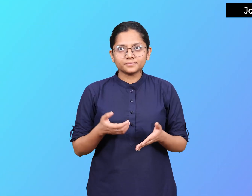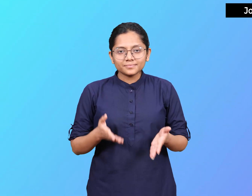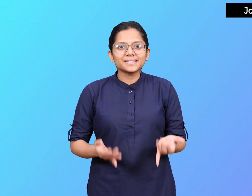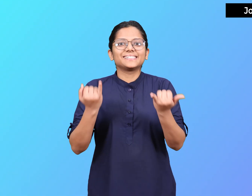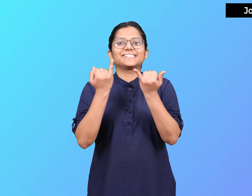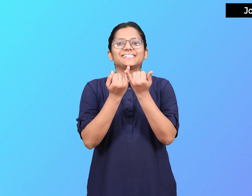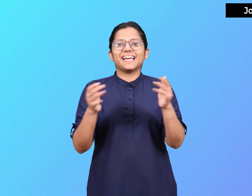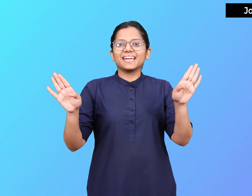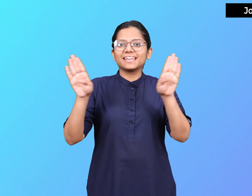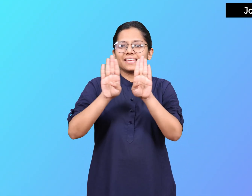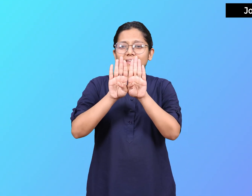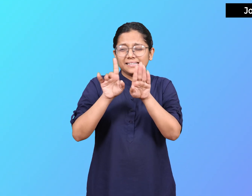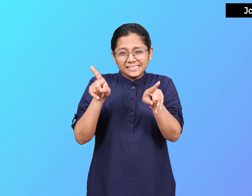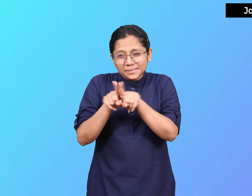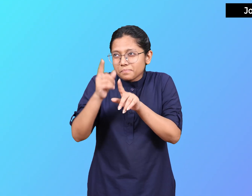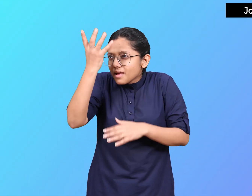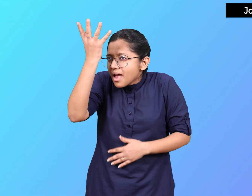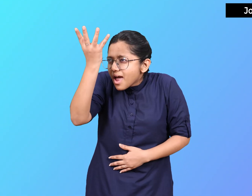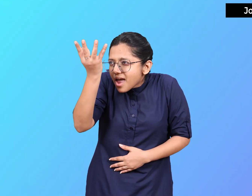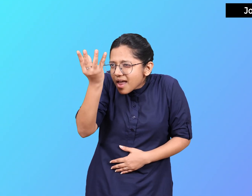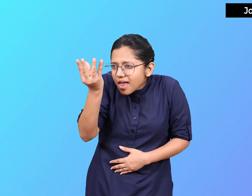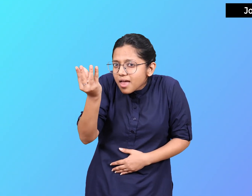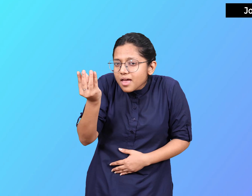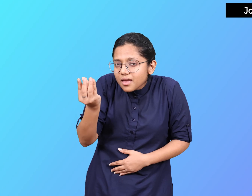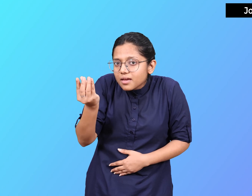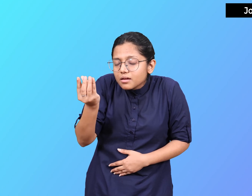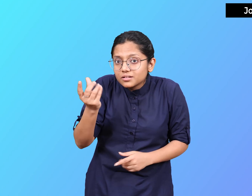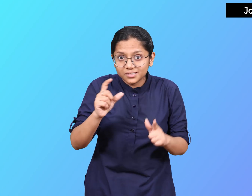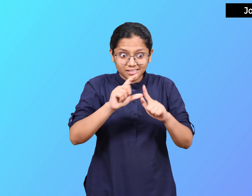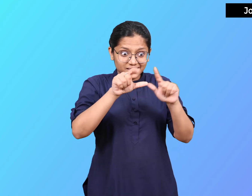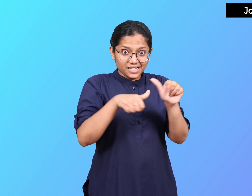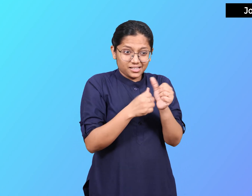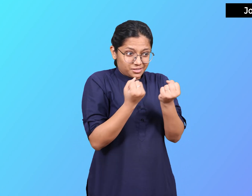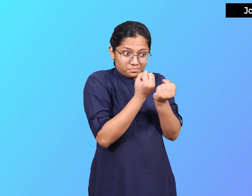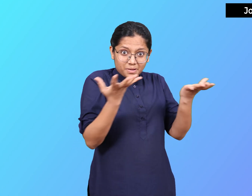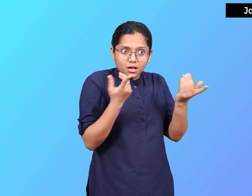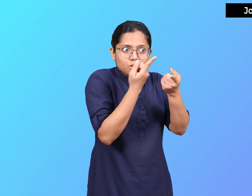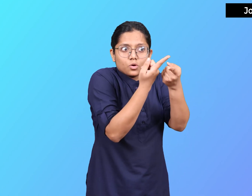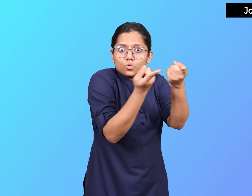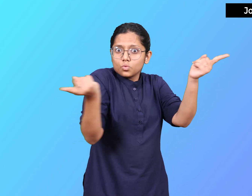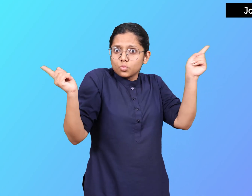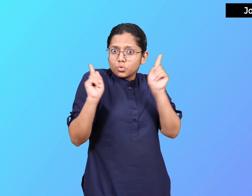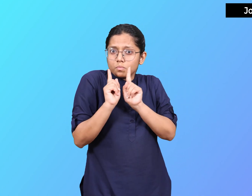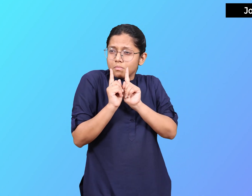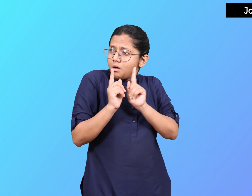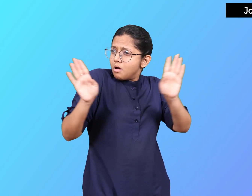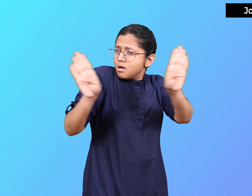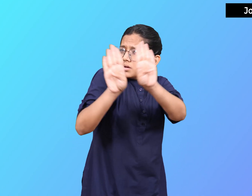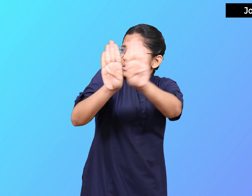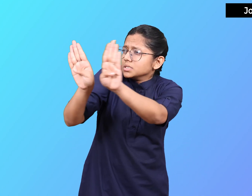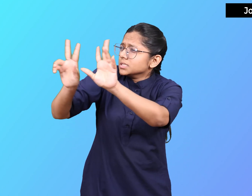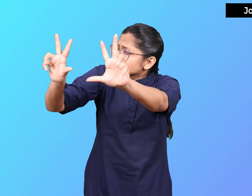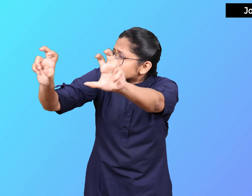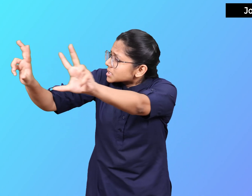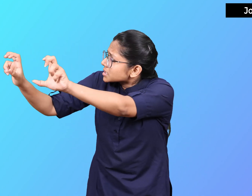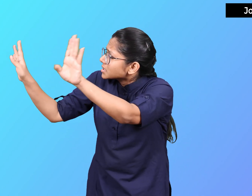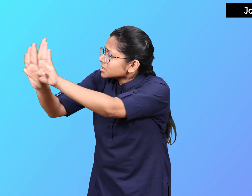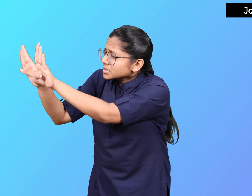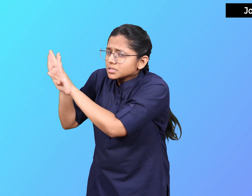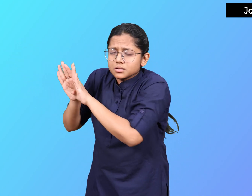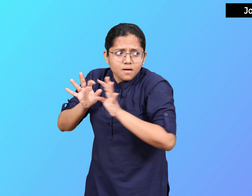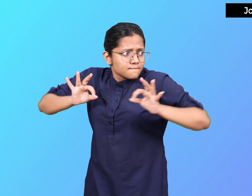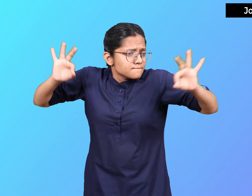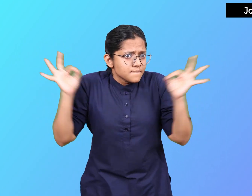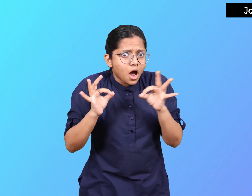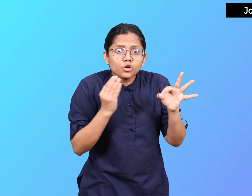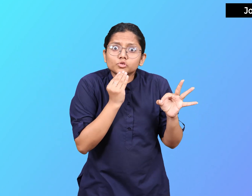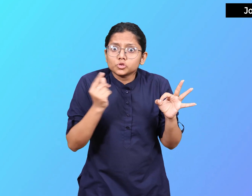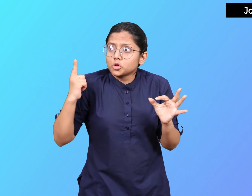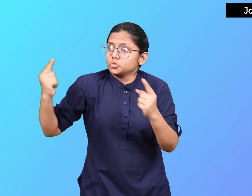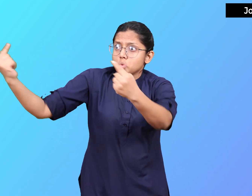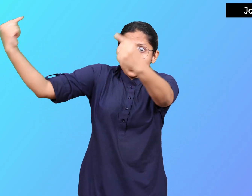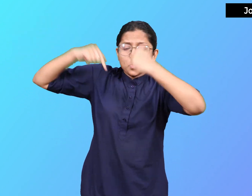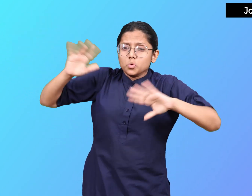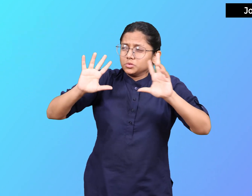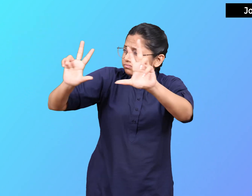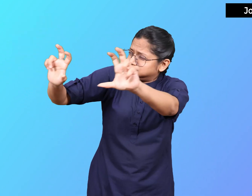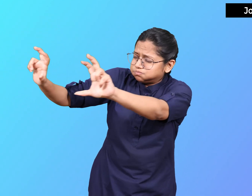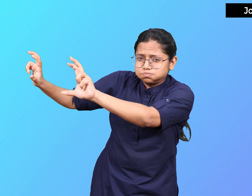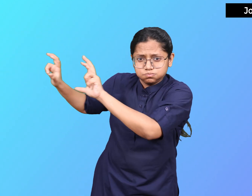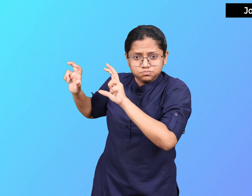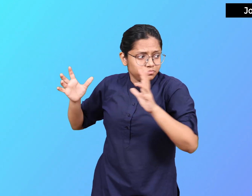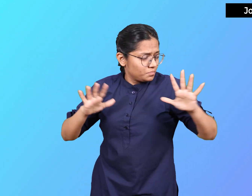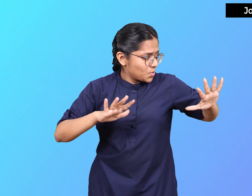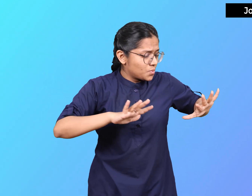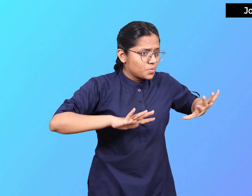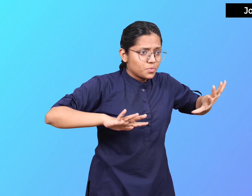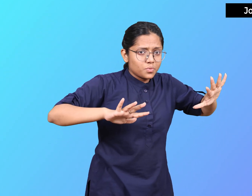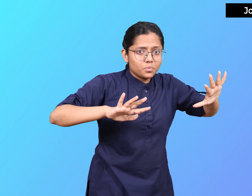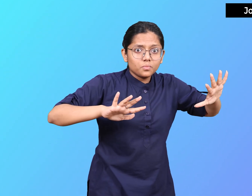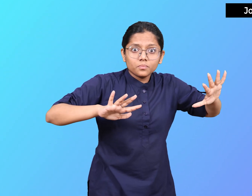The day was Sunday, and that same evening the followers were together. They had the doors locked because they were afraid of the Jewish leaders.